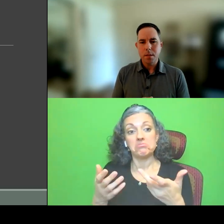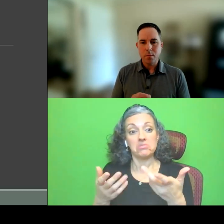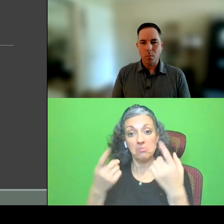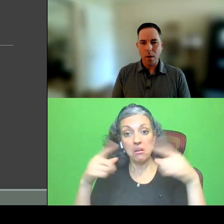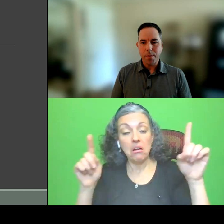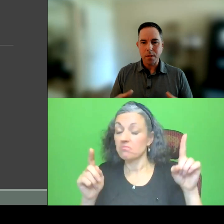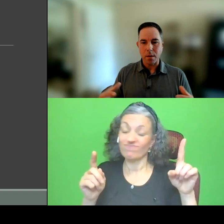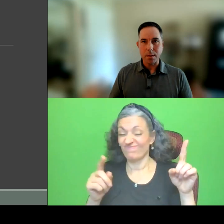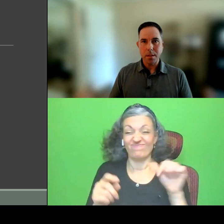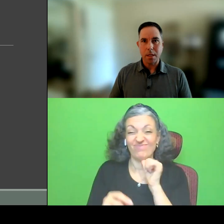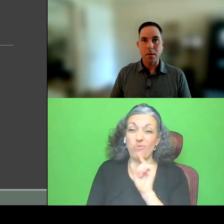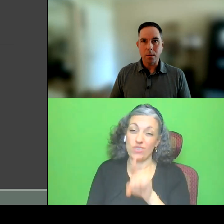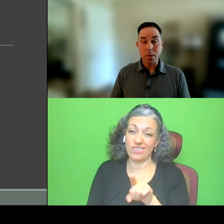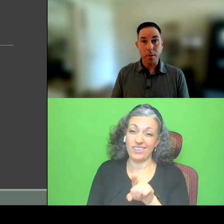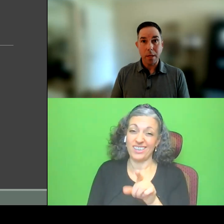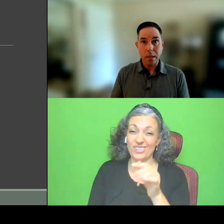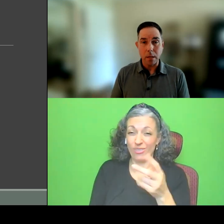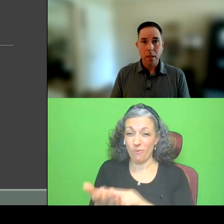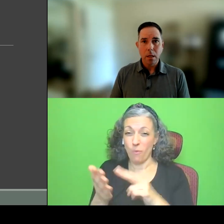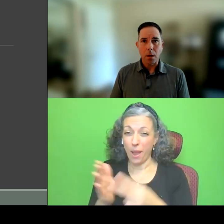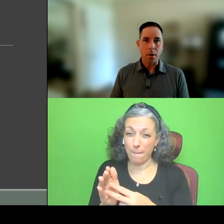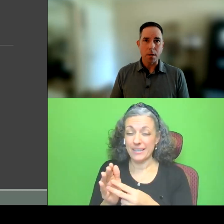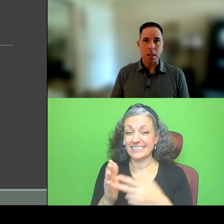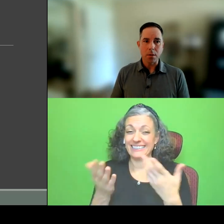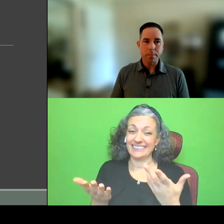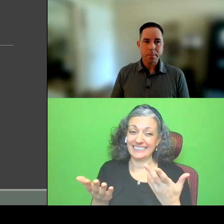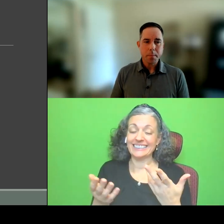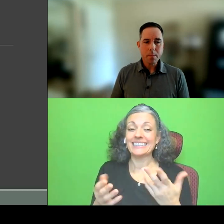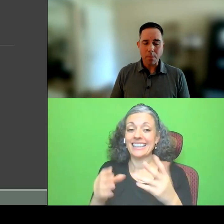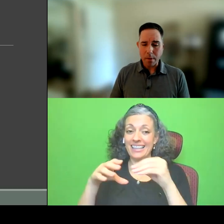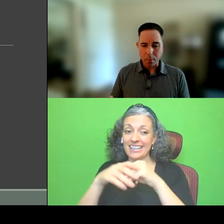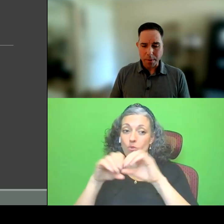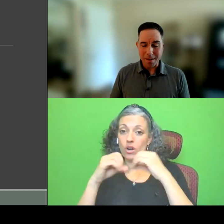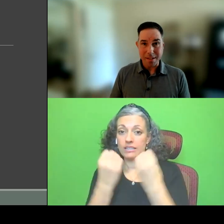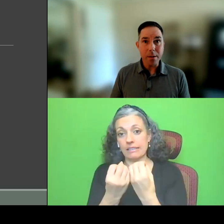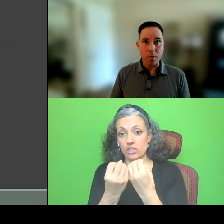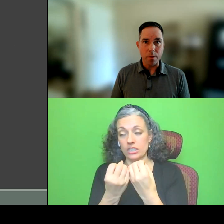This is where things start to scale within the organization and maybe within an I.T.